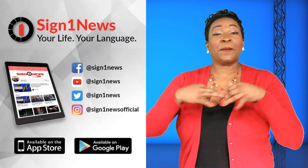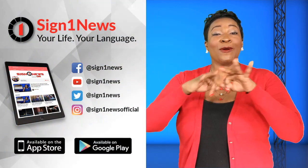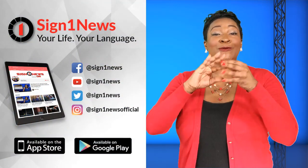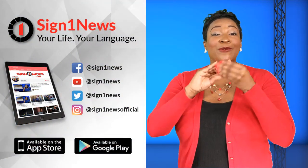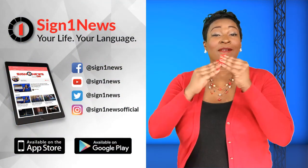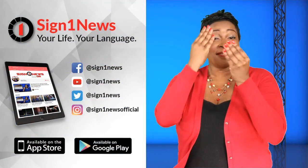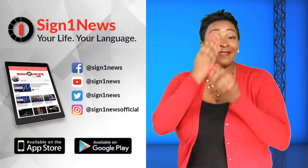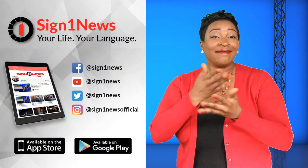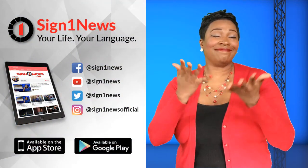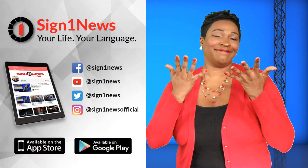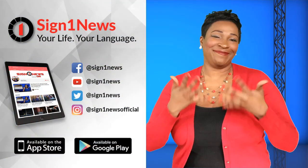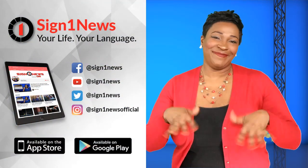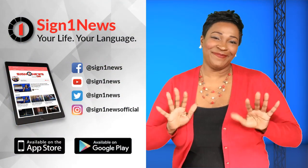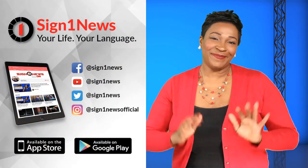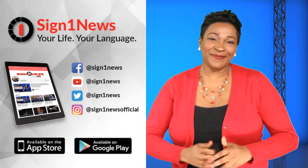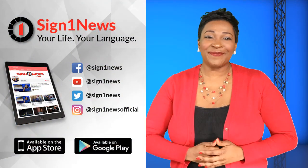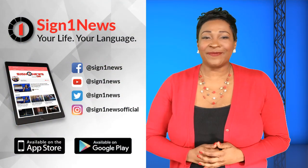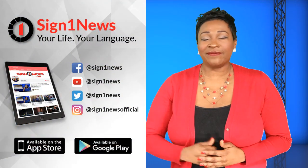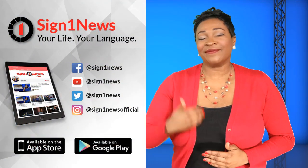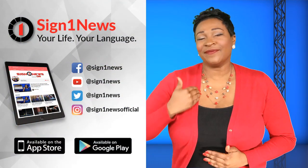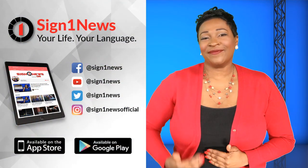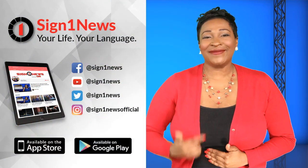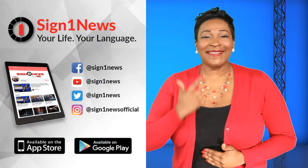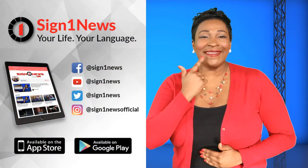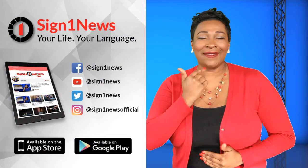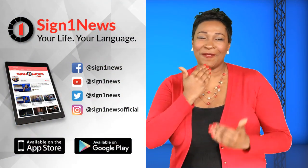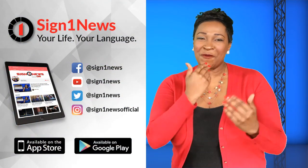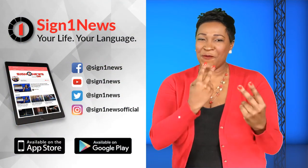And those are your top stories for today. I'm Candace Jones.